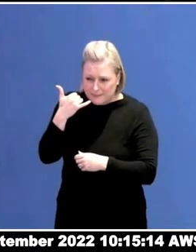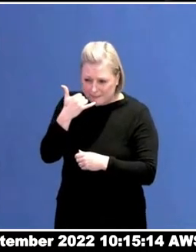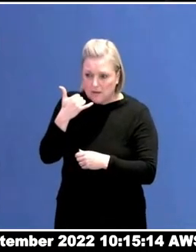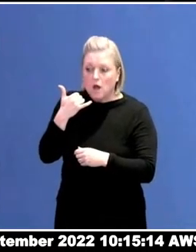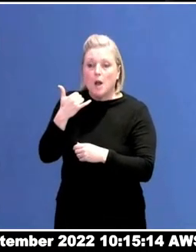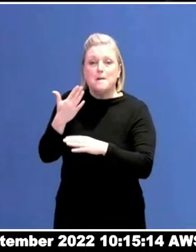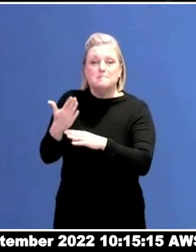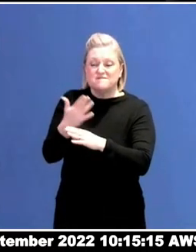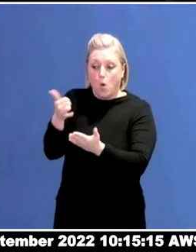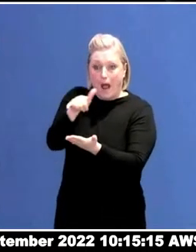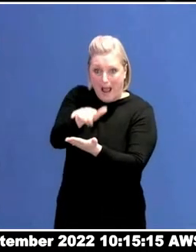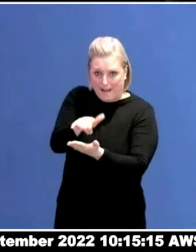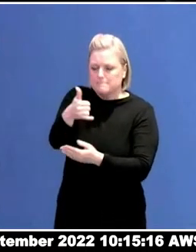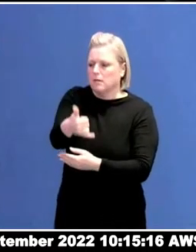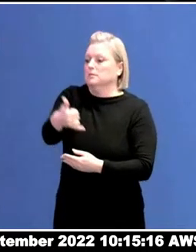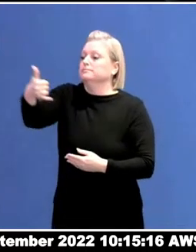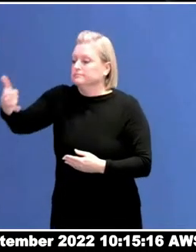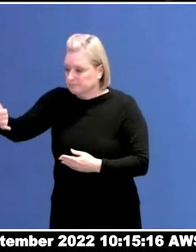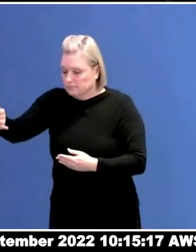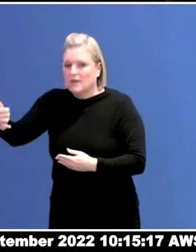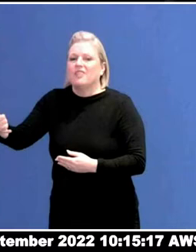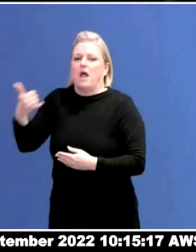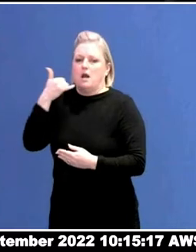could come to the prison and be with him at that time.